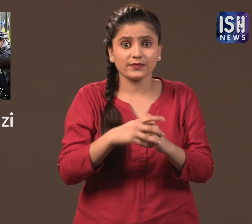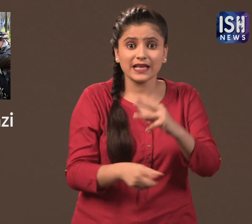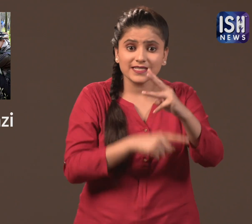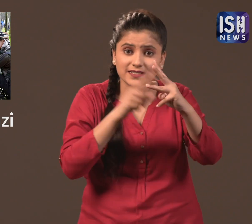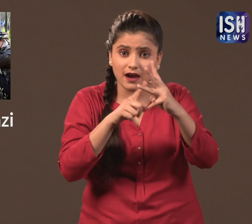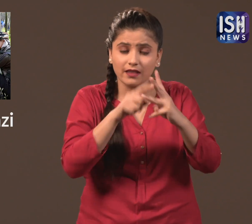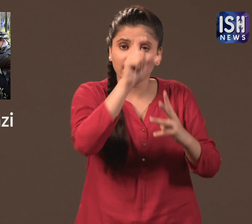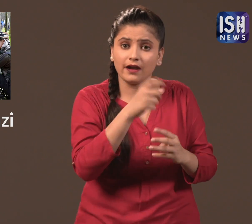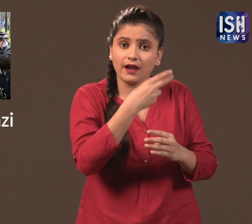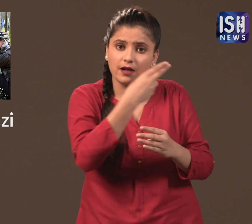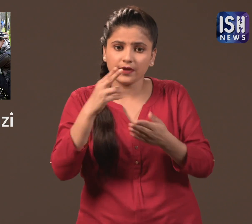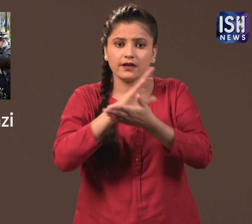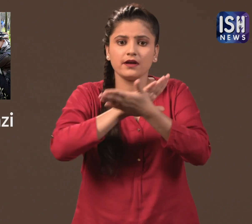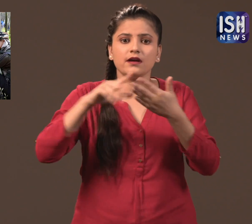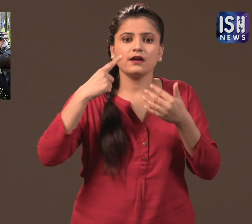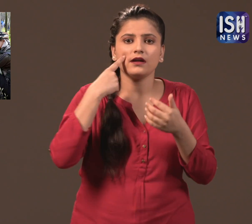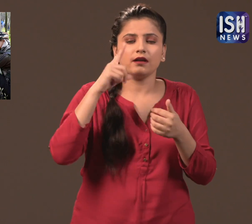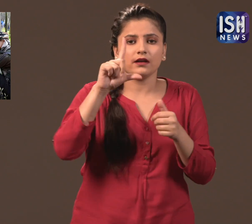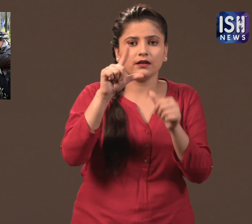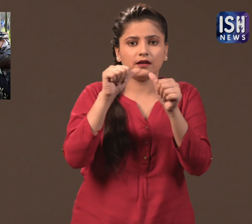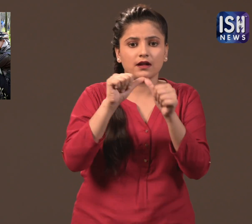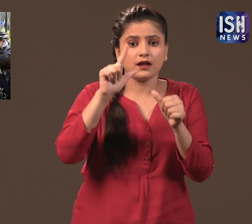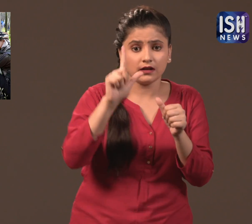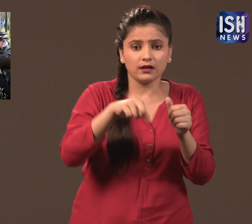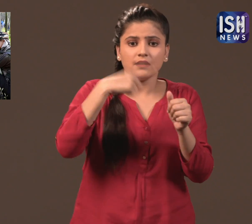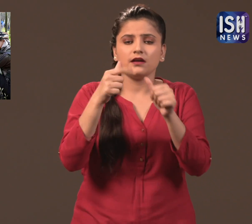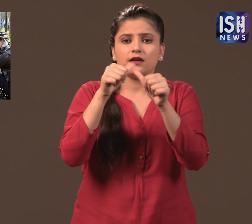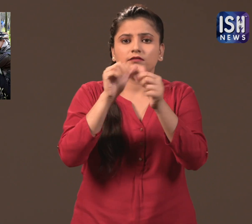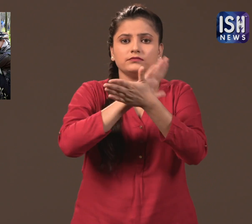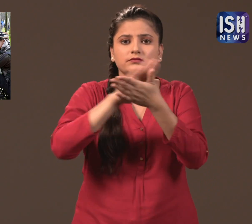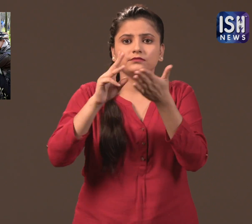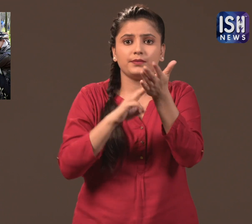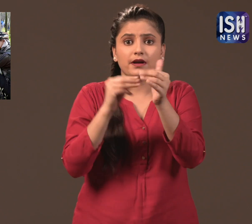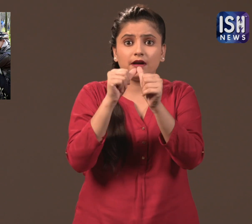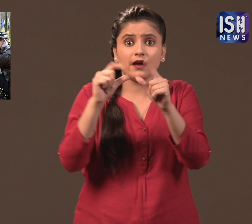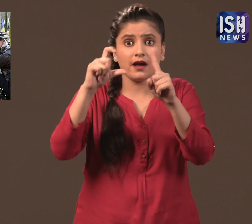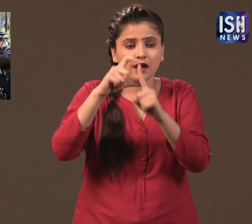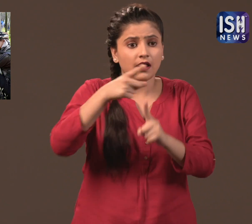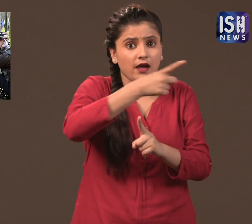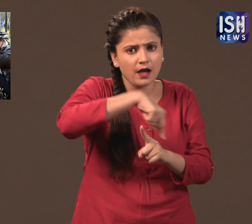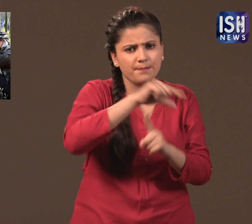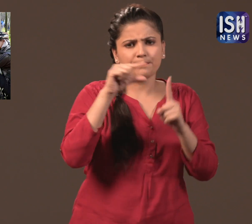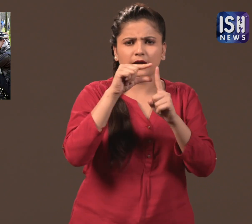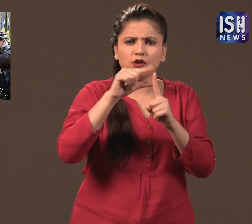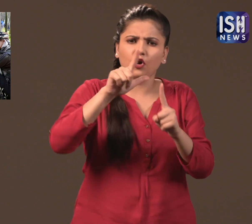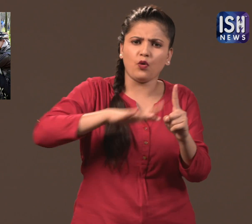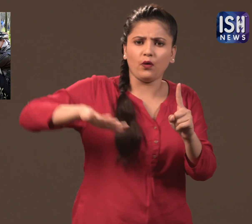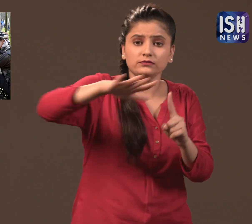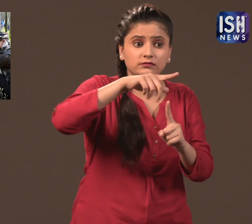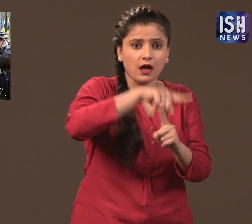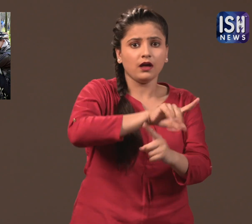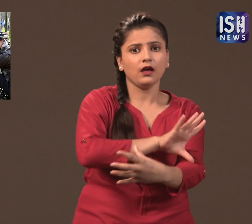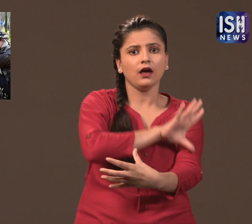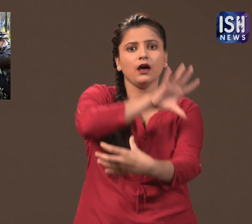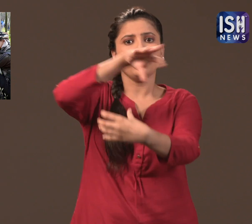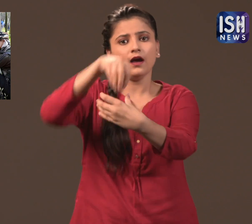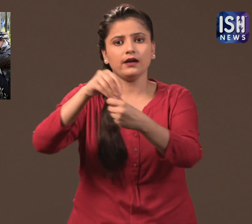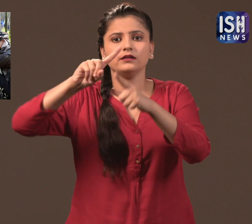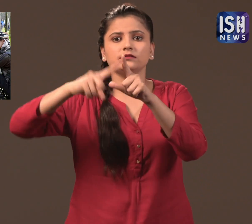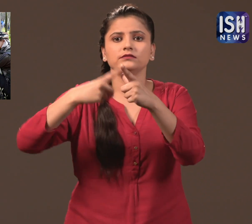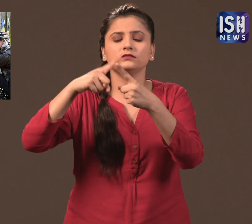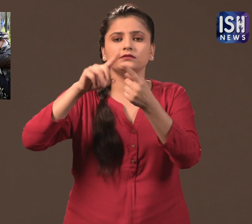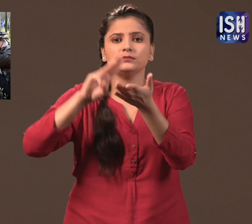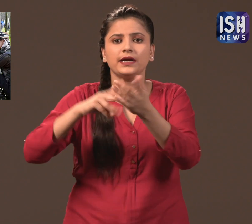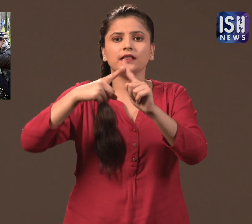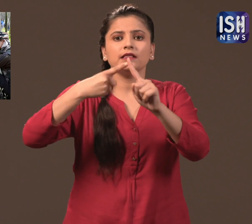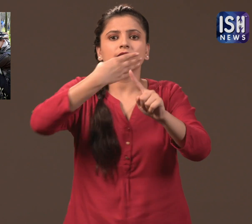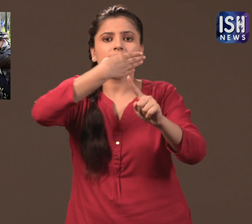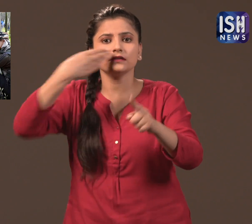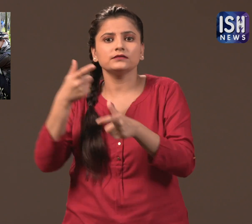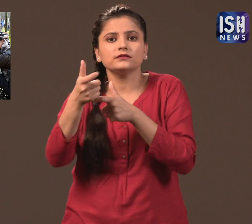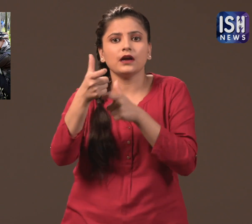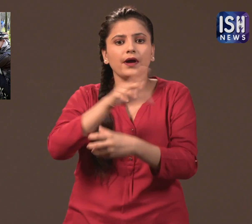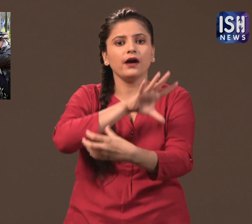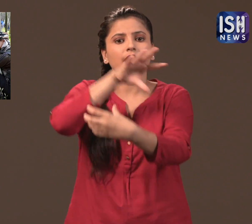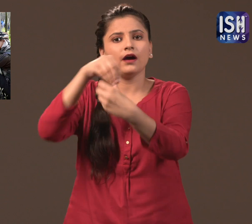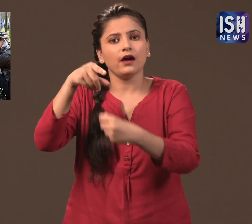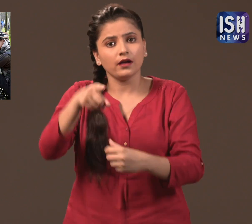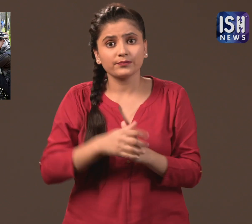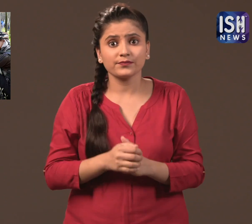The third man was Hilal Ahmad a local boy, who was part of the JeM.